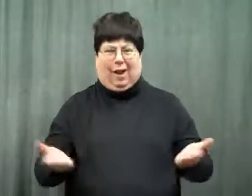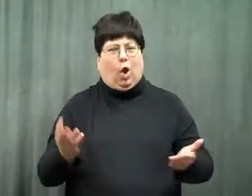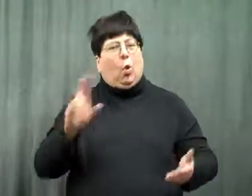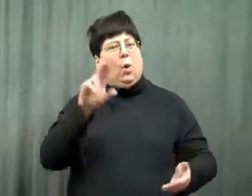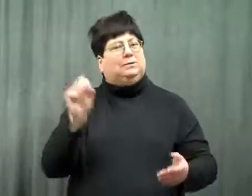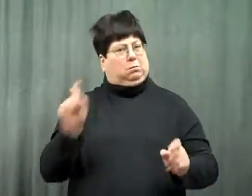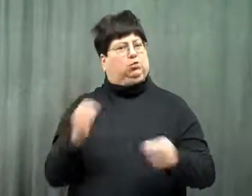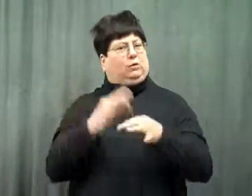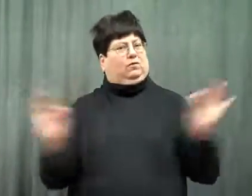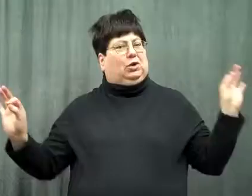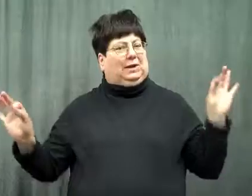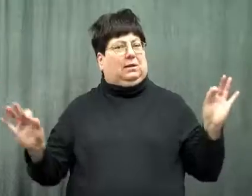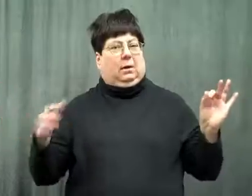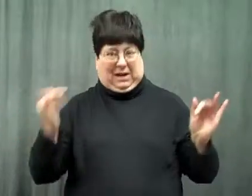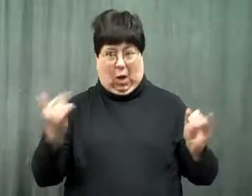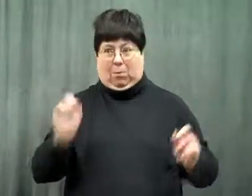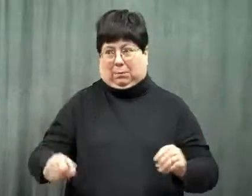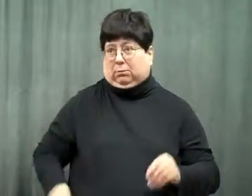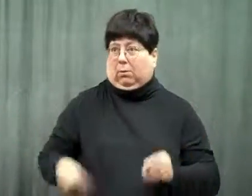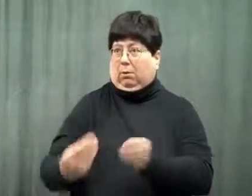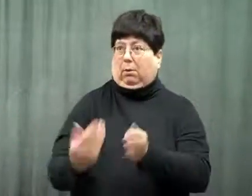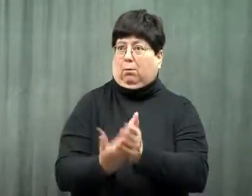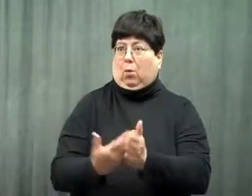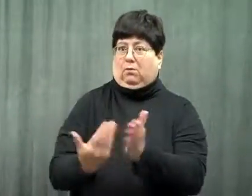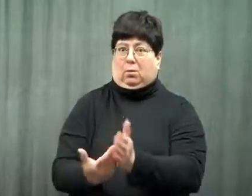America is supposed to be a free country, and everyone has to have identity papers?